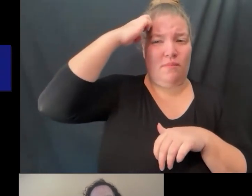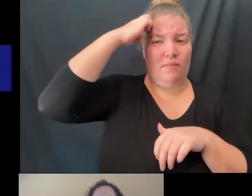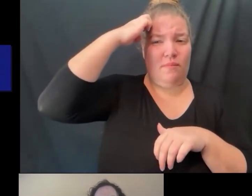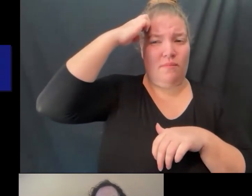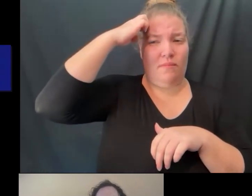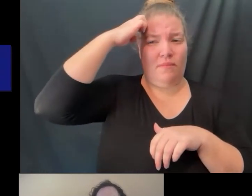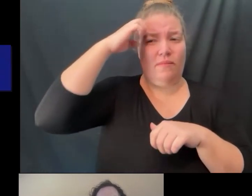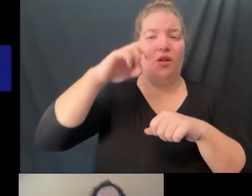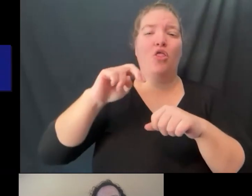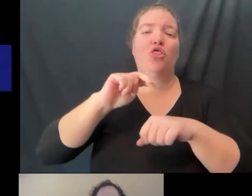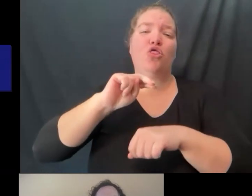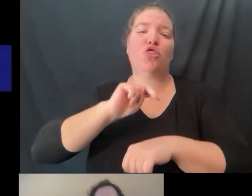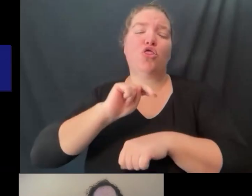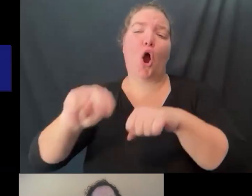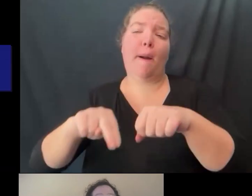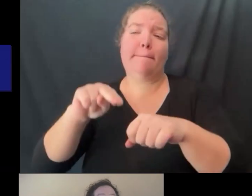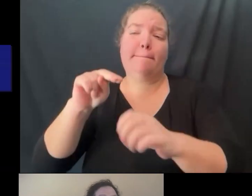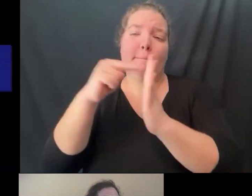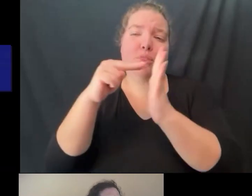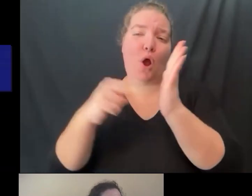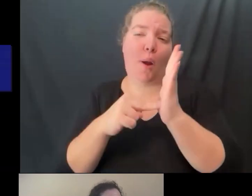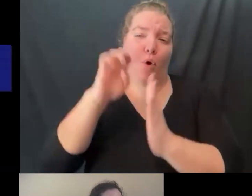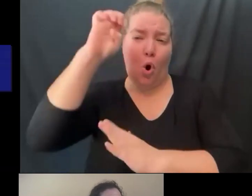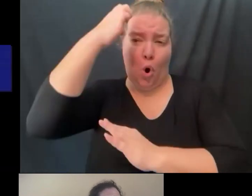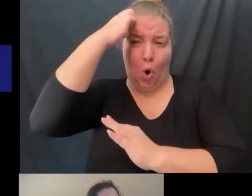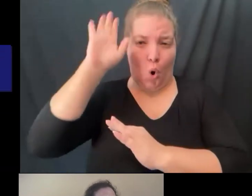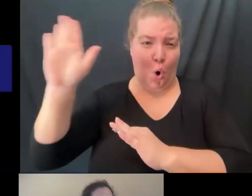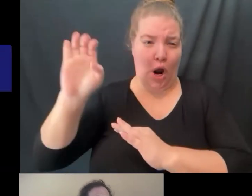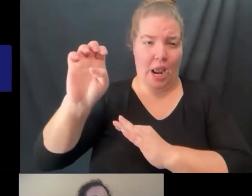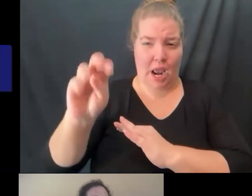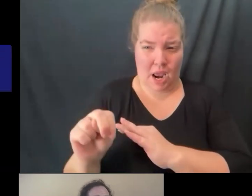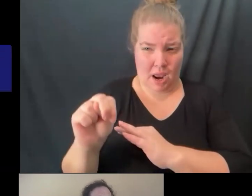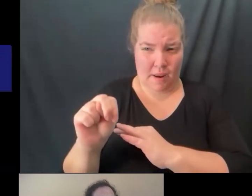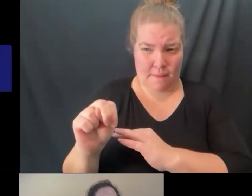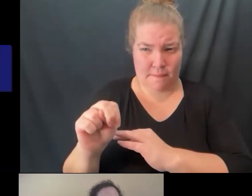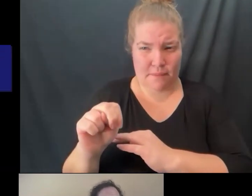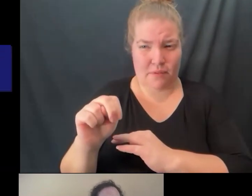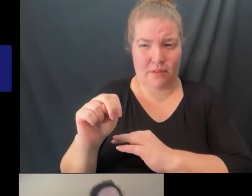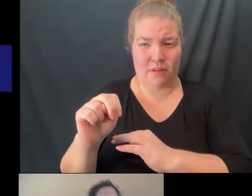It's a European Norm. And it happens to be because of its nature of technicalness. It's in the 301 group.